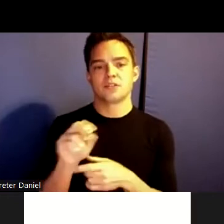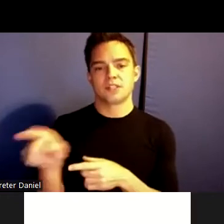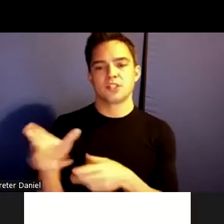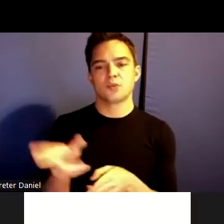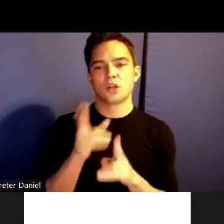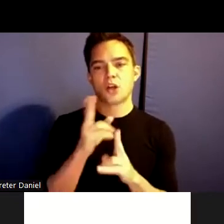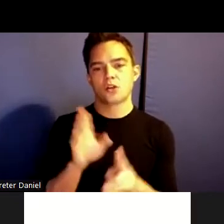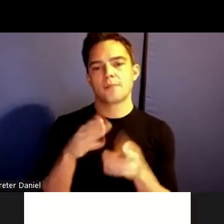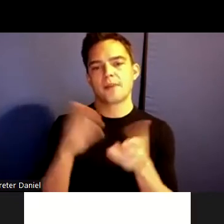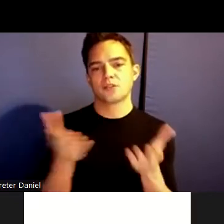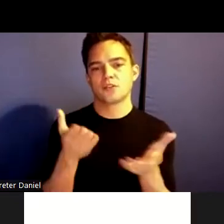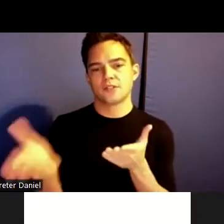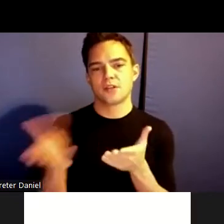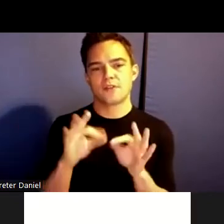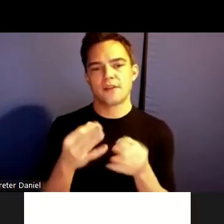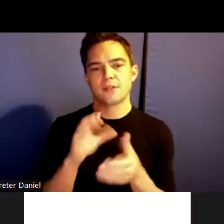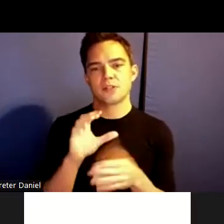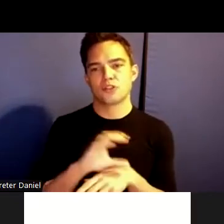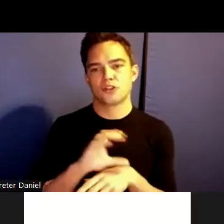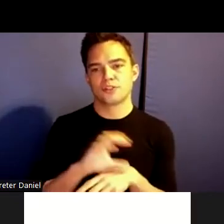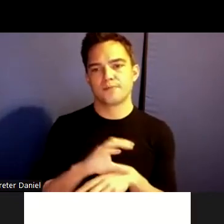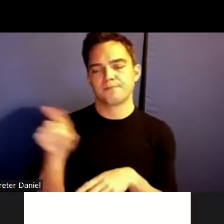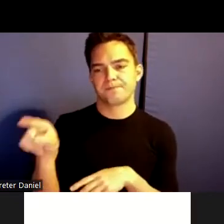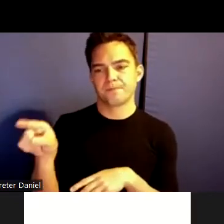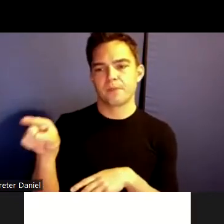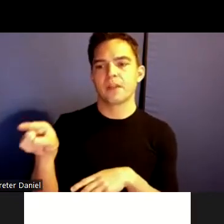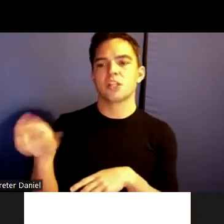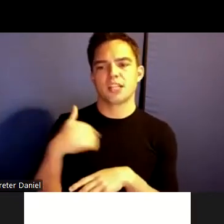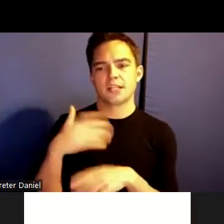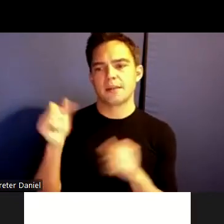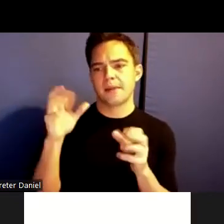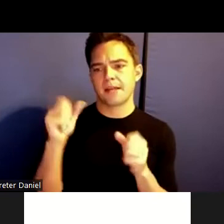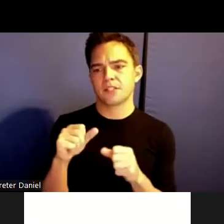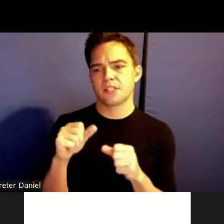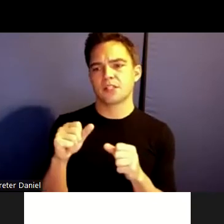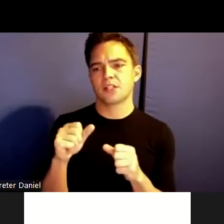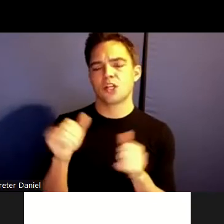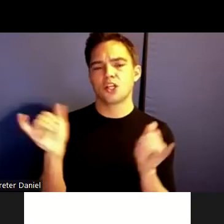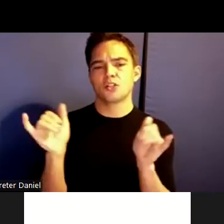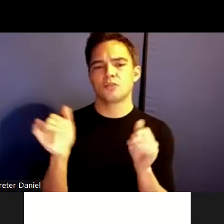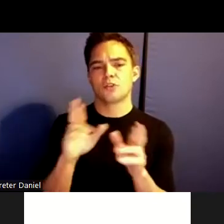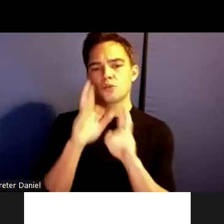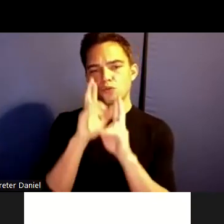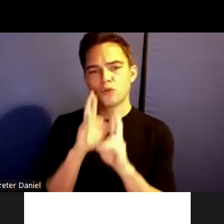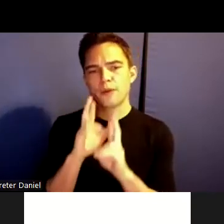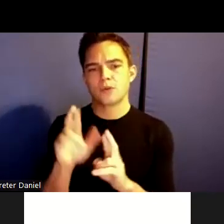service at her family church, where she had an amazing tribute just like anyone else who was a